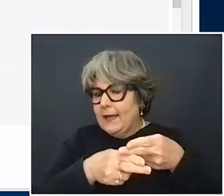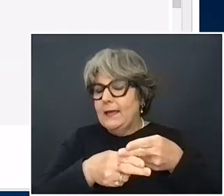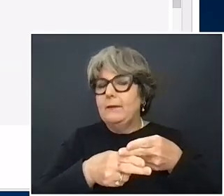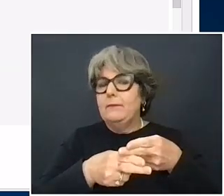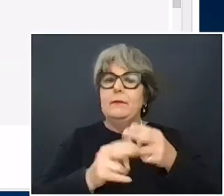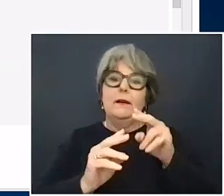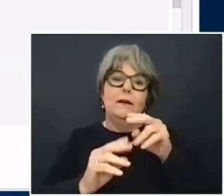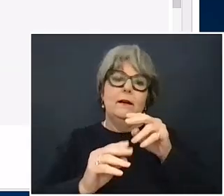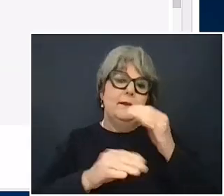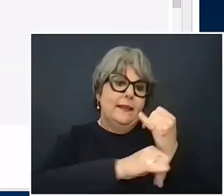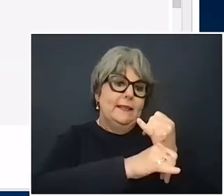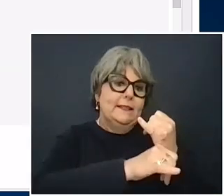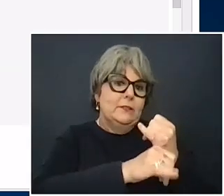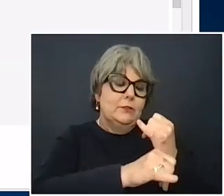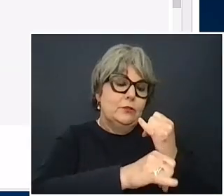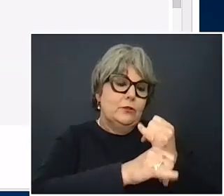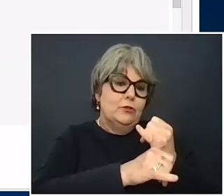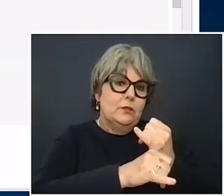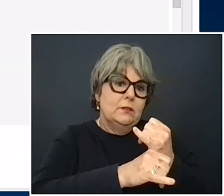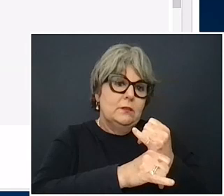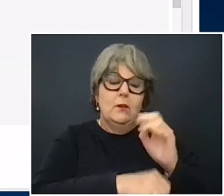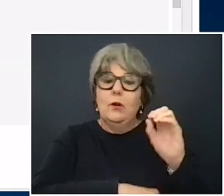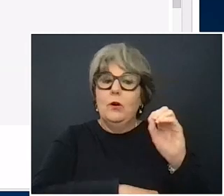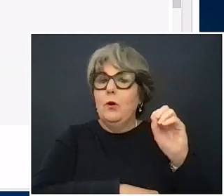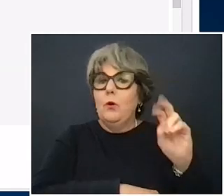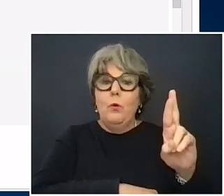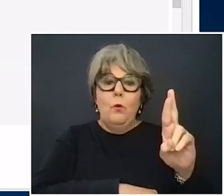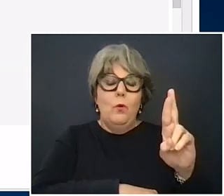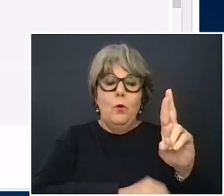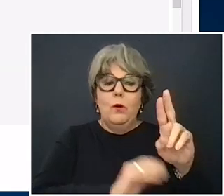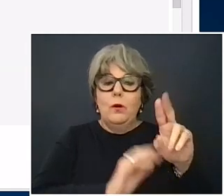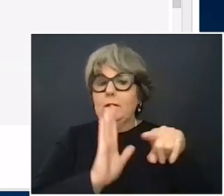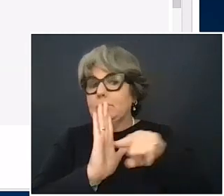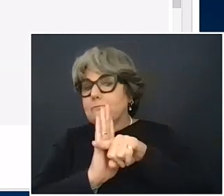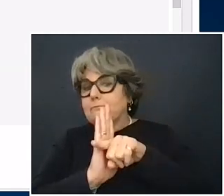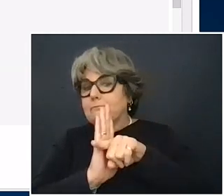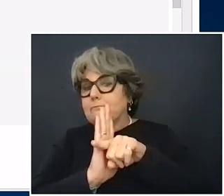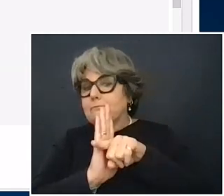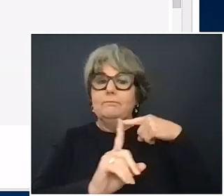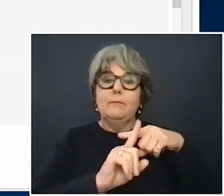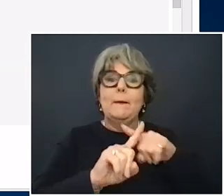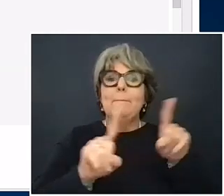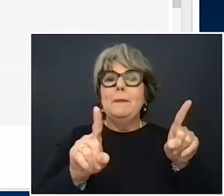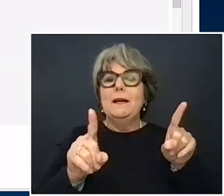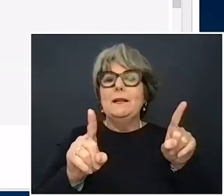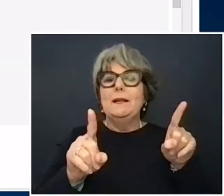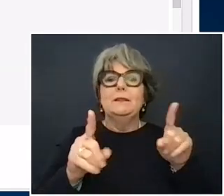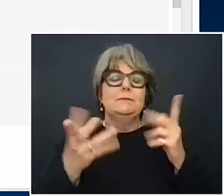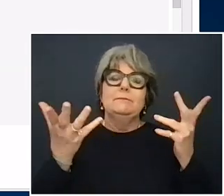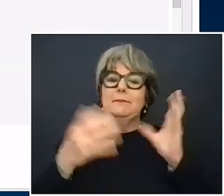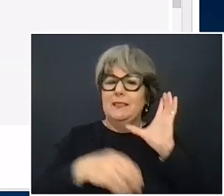appropriate or is there some downside for institutions? But it's just an odd requirement.